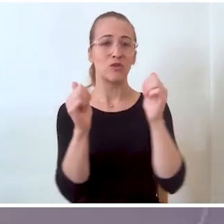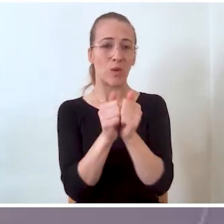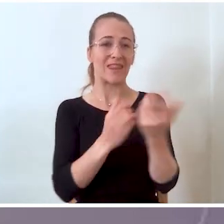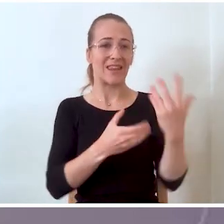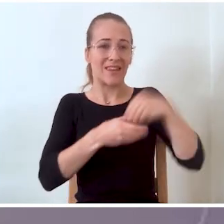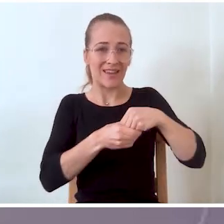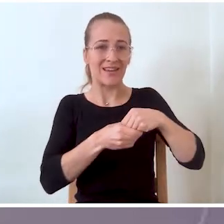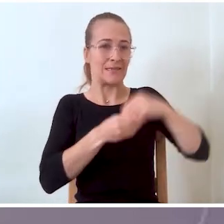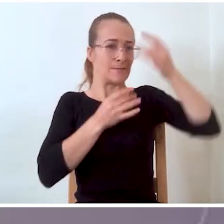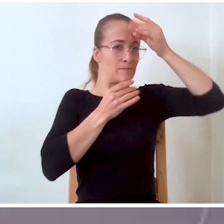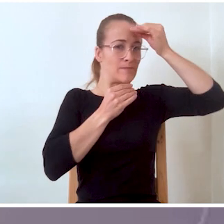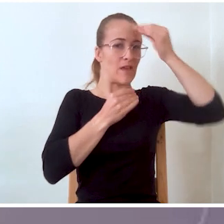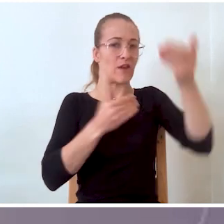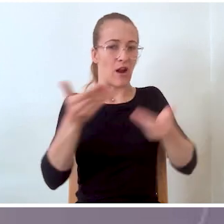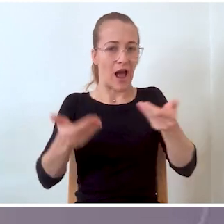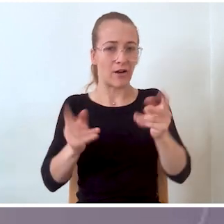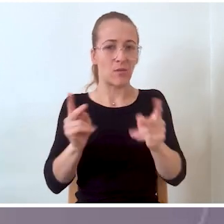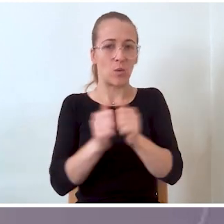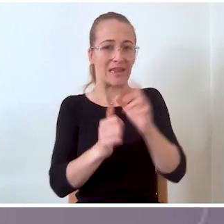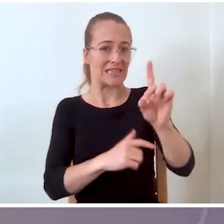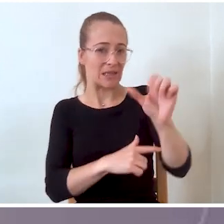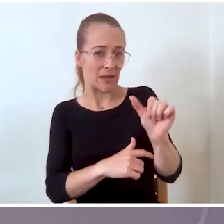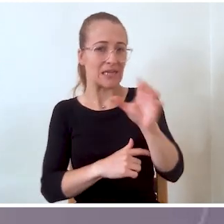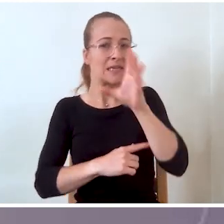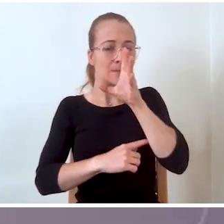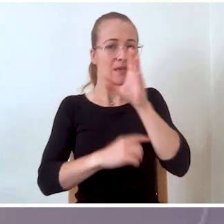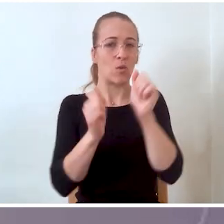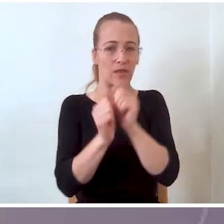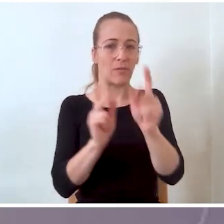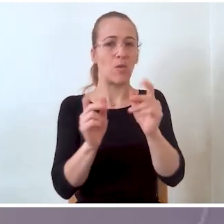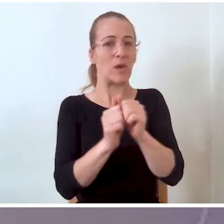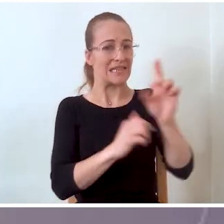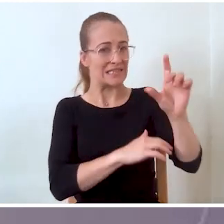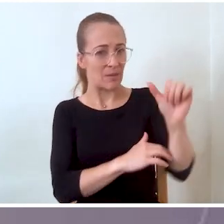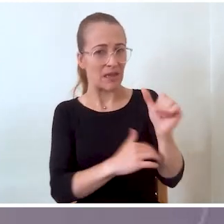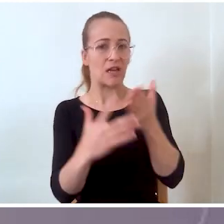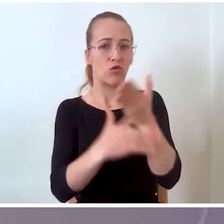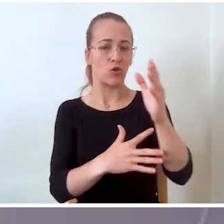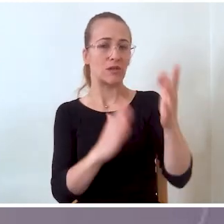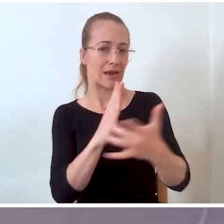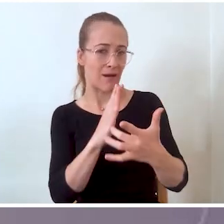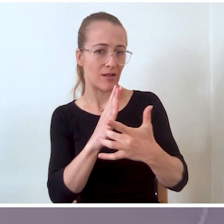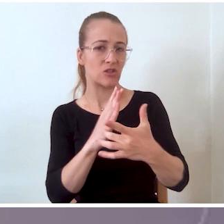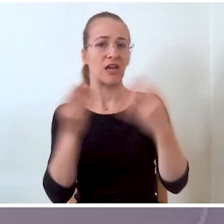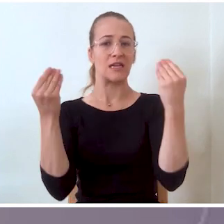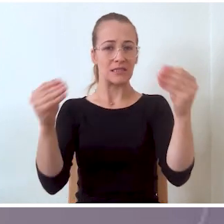meaning they're hiring people with disabilities, they're speaking to people with disabilities through their technology, they're selling